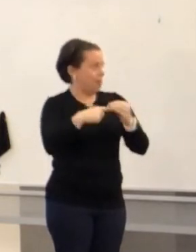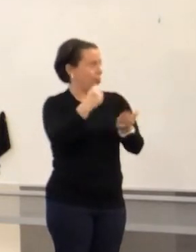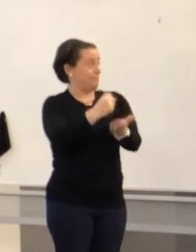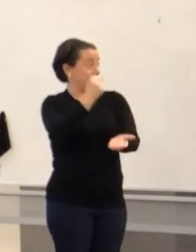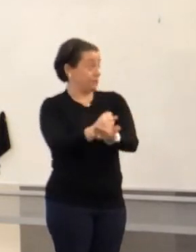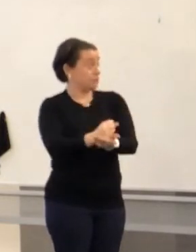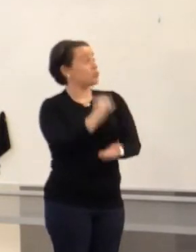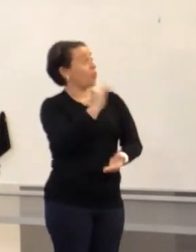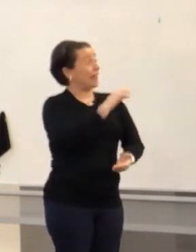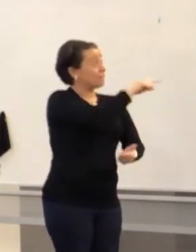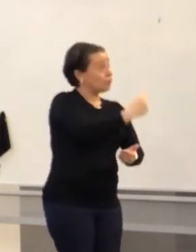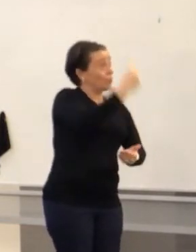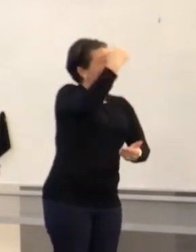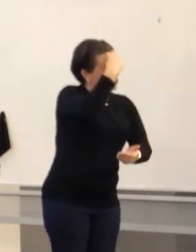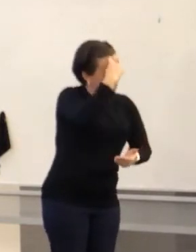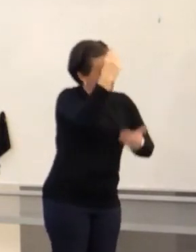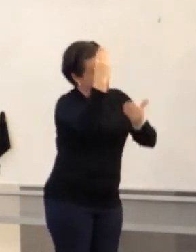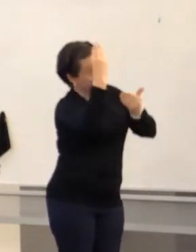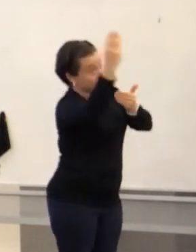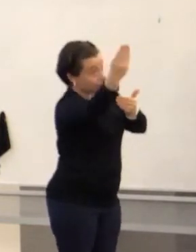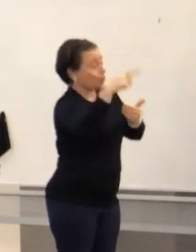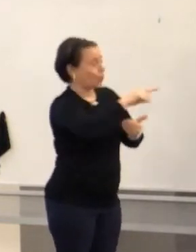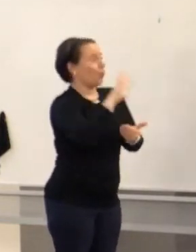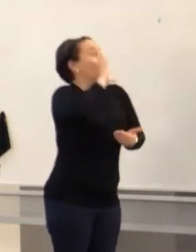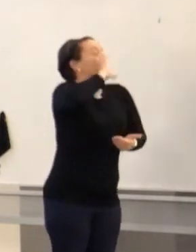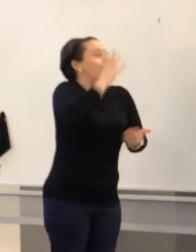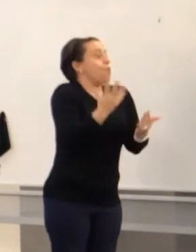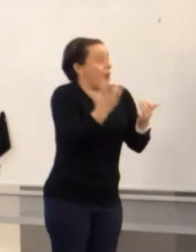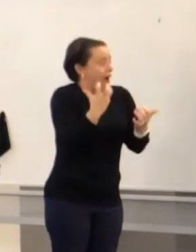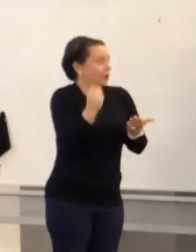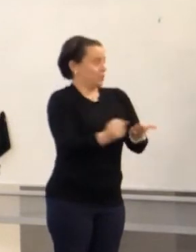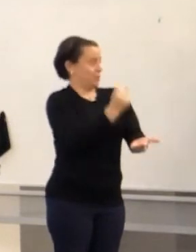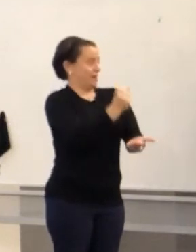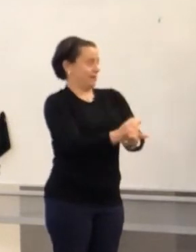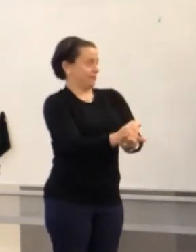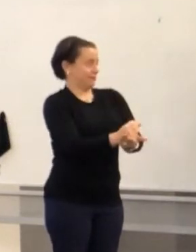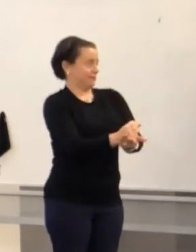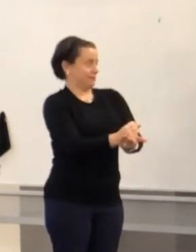want to patent, it's important that before you use